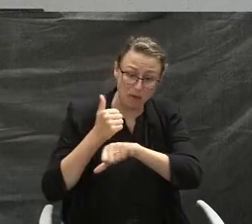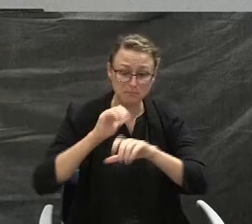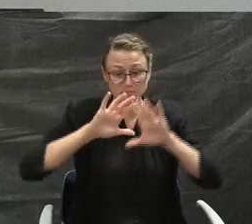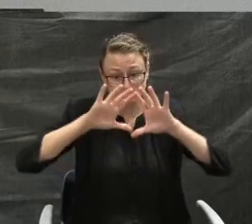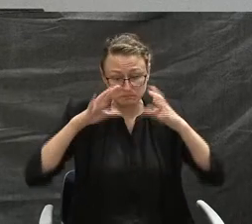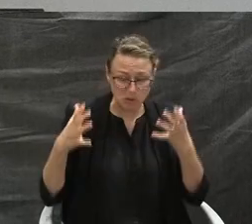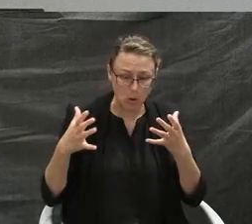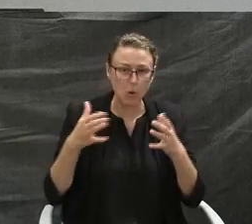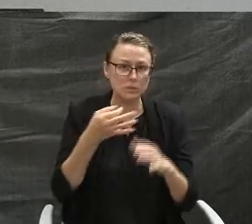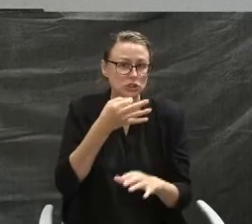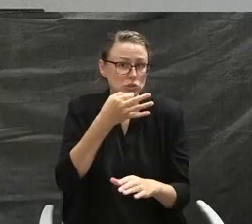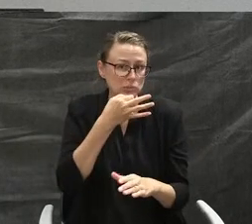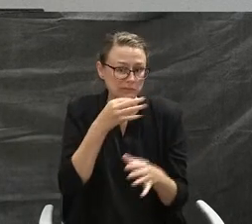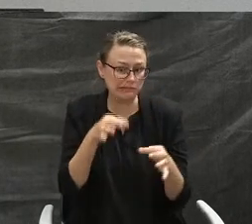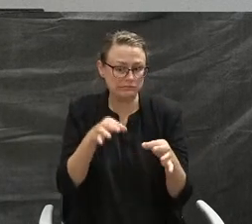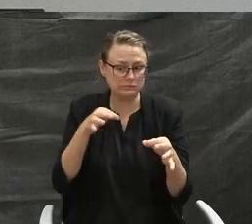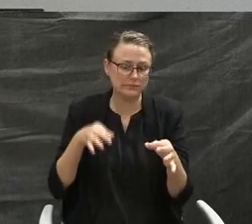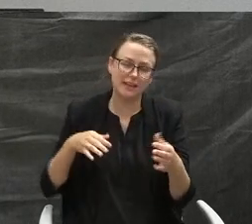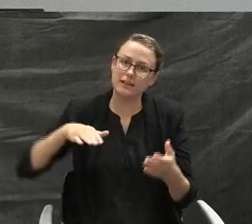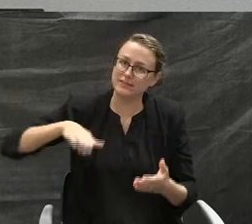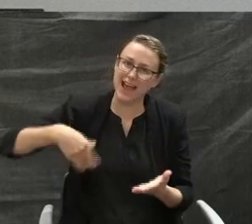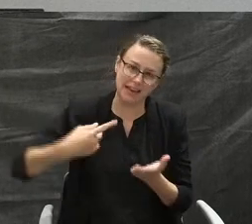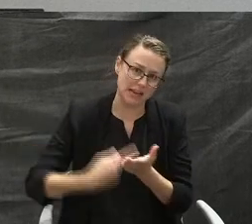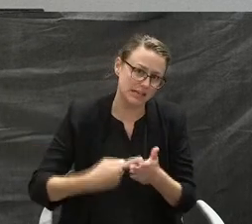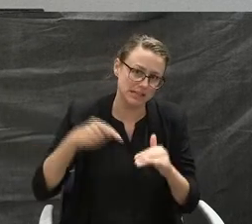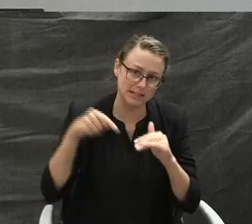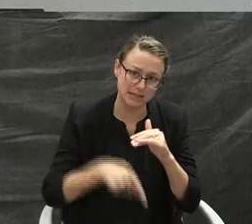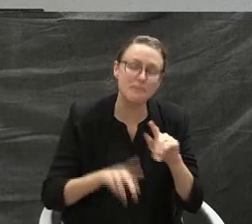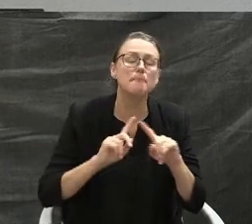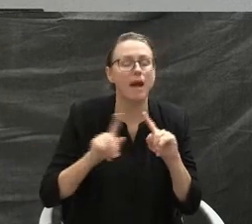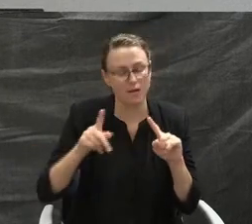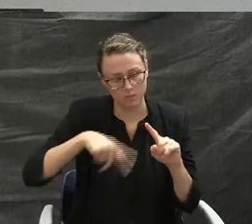talked about that yet, but we definitely talked about using